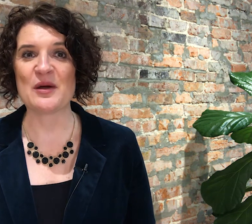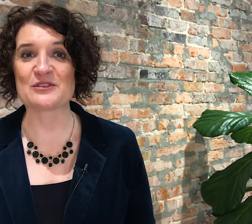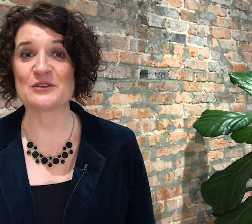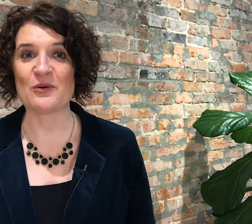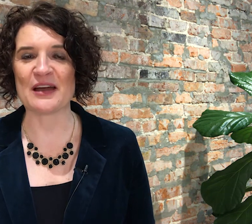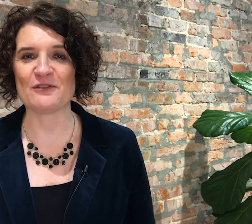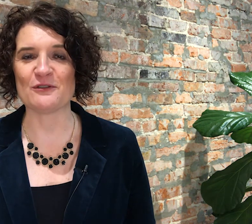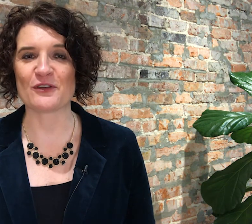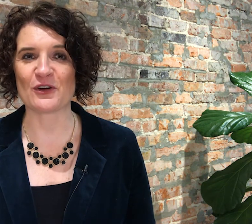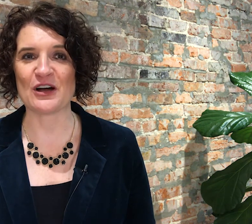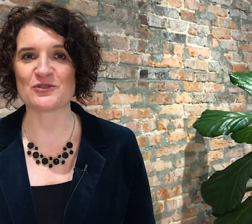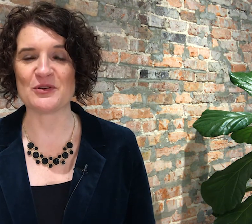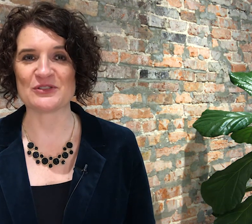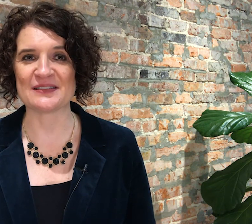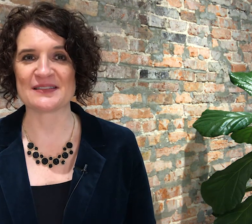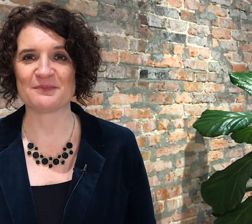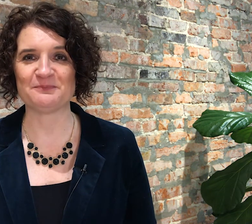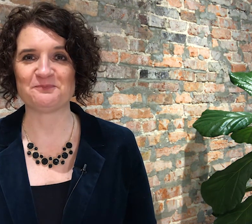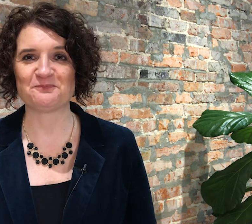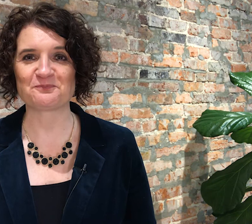We are so grateful for their contributions.